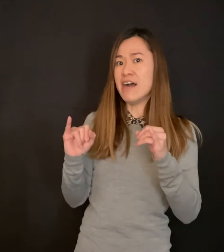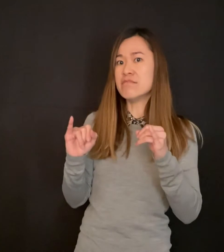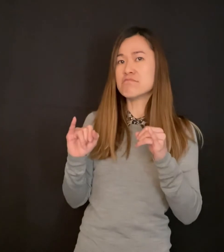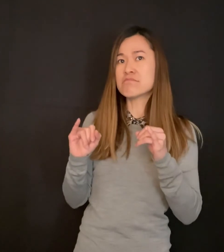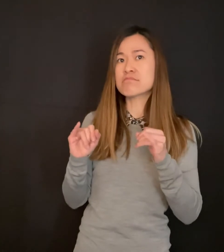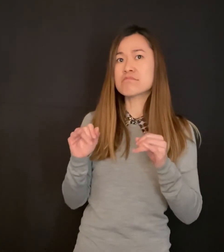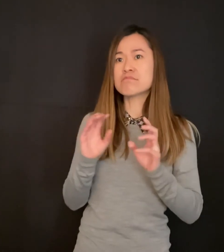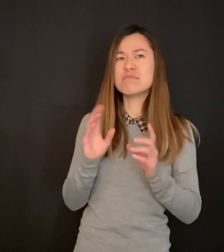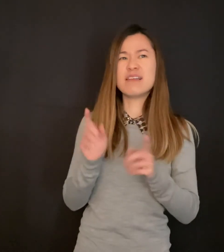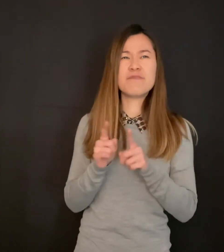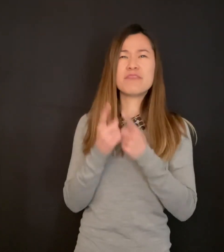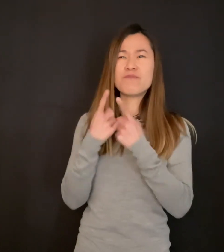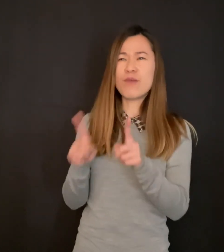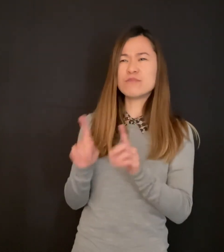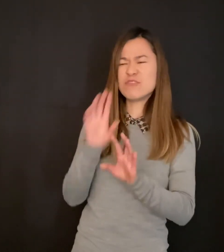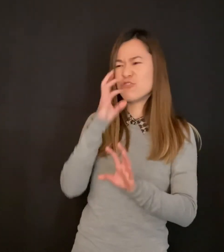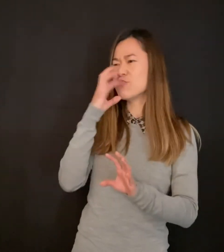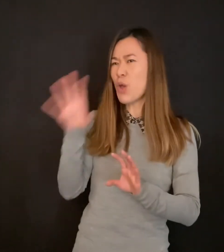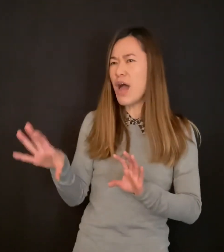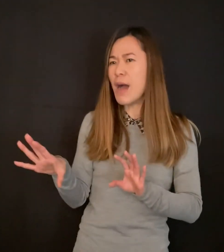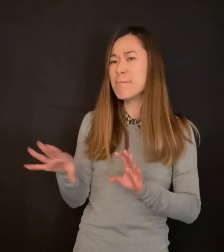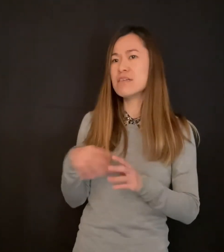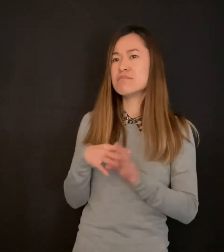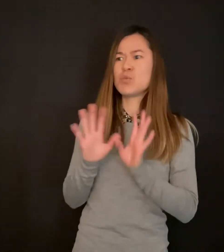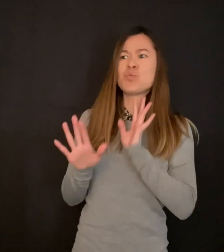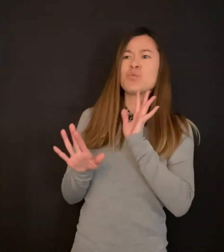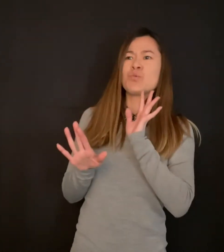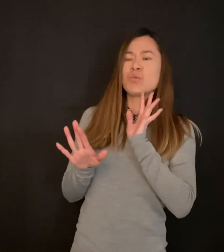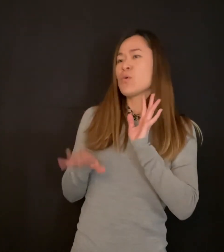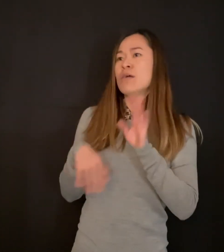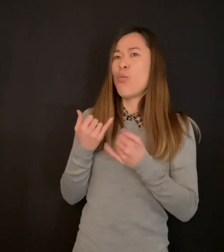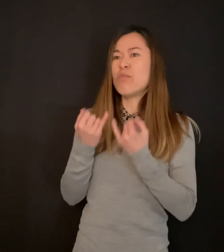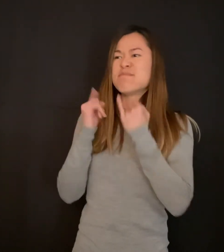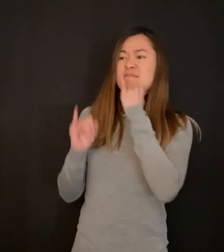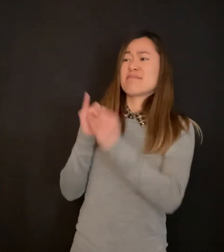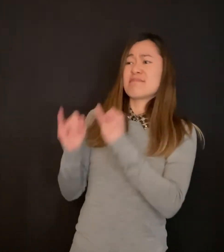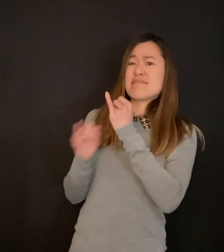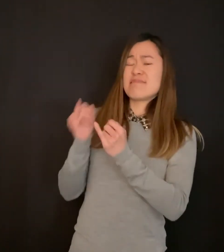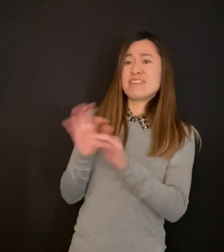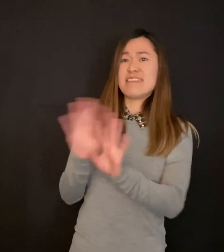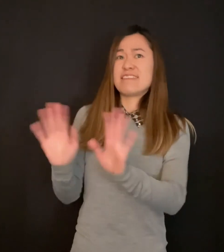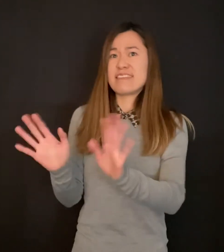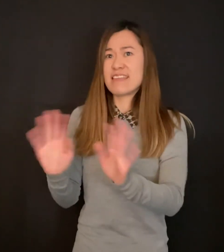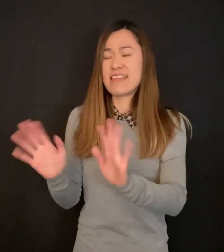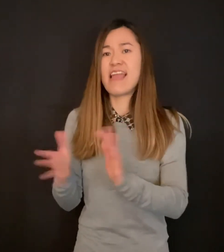decided that they should get a divorce, without fighting or criticism or